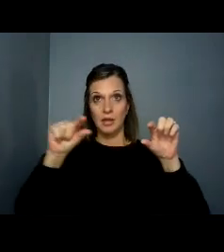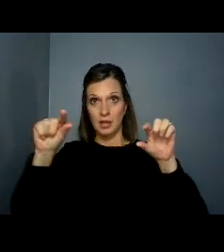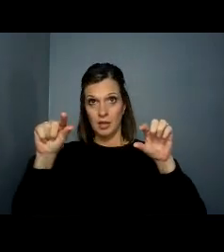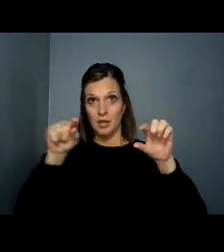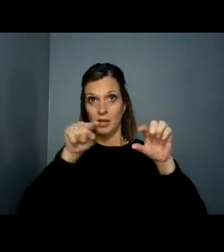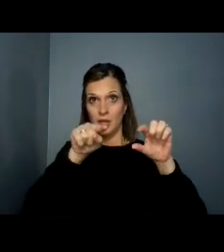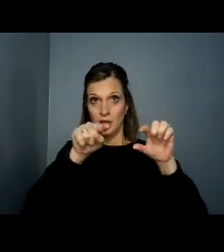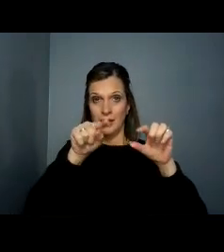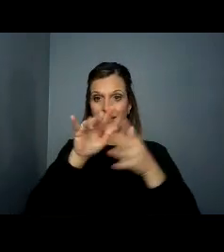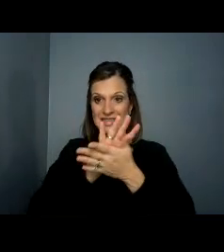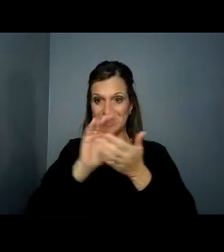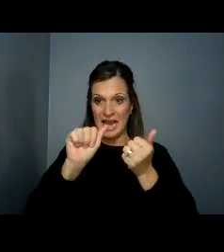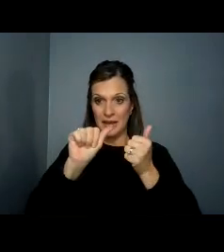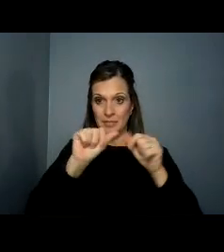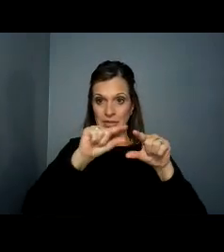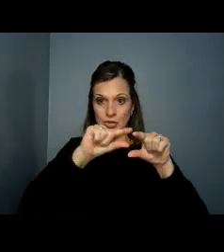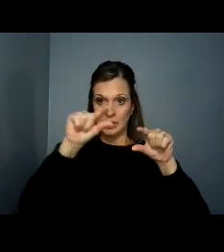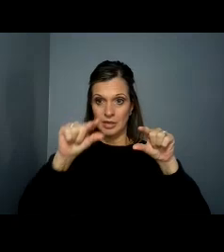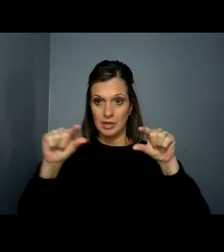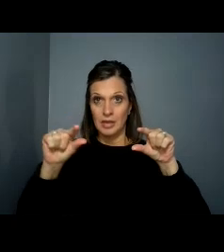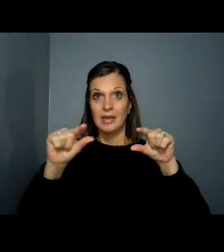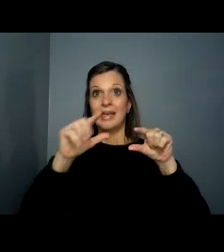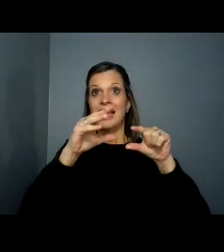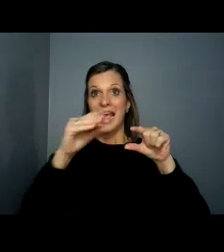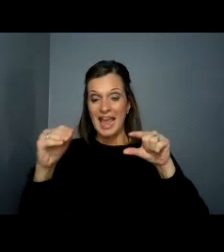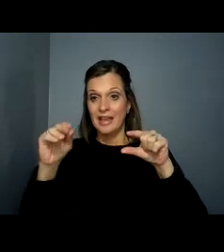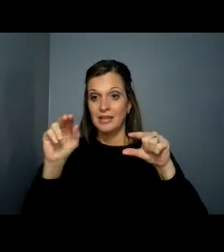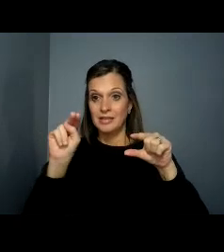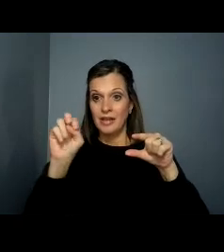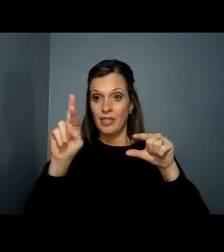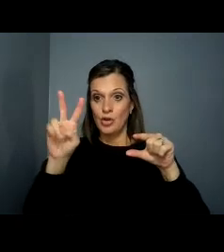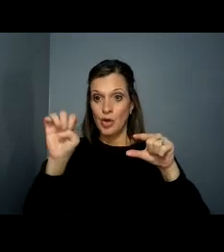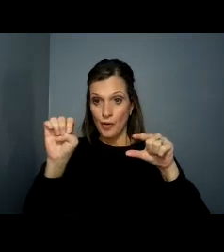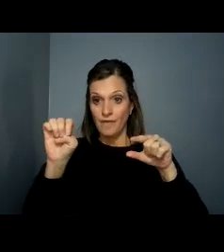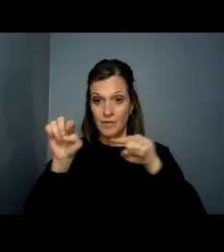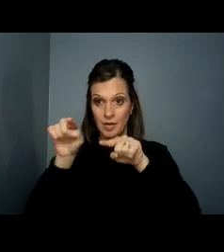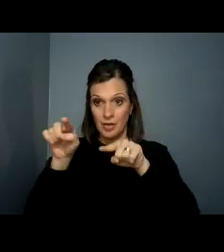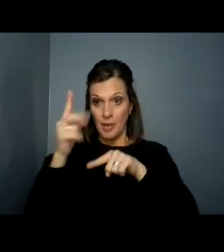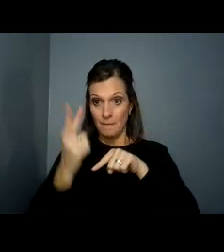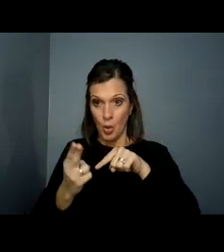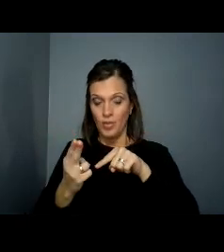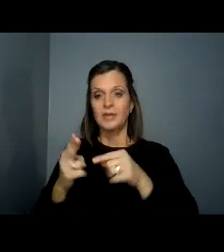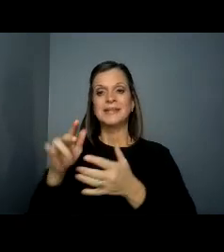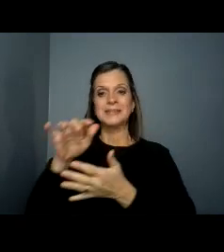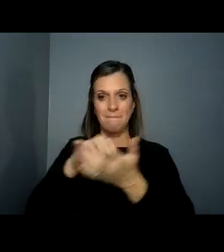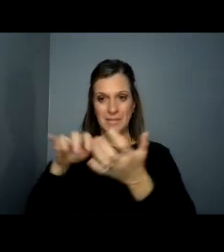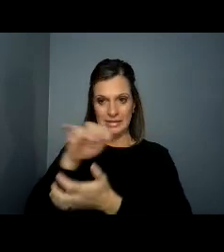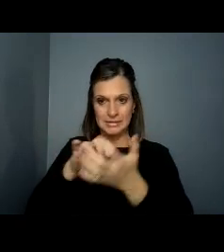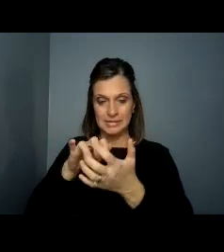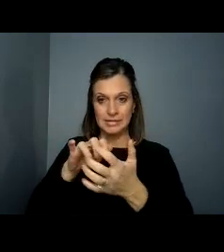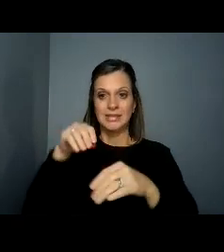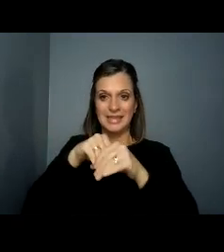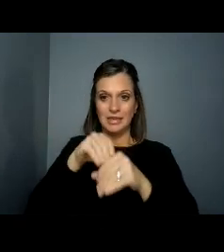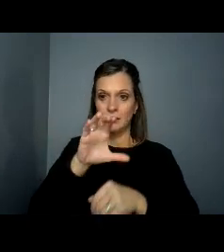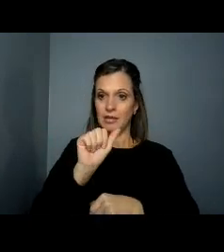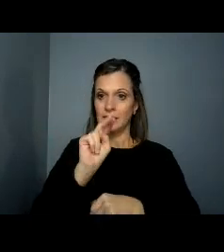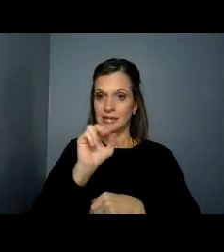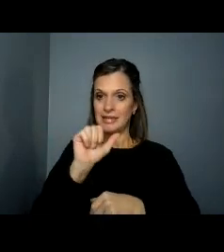And in an herb that it's mixed, it's got both. It's covered both things. So now I can say,